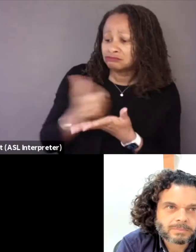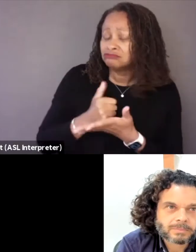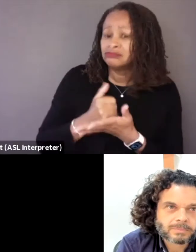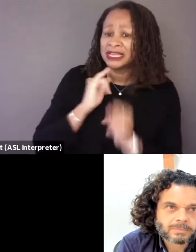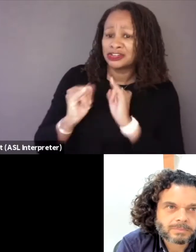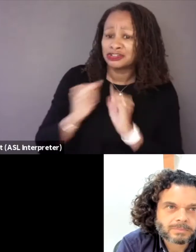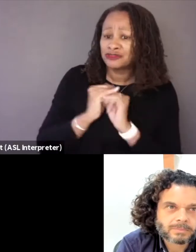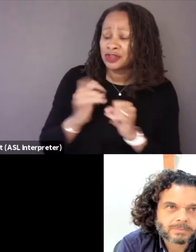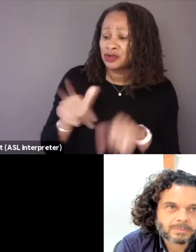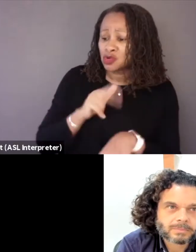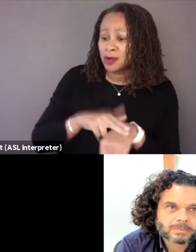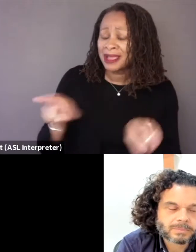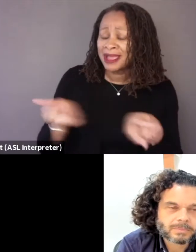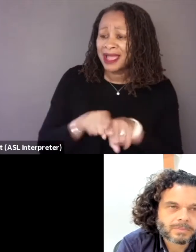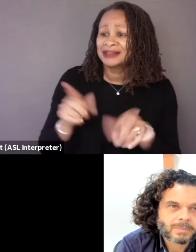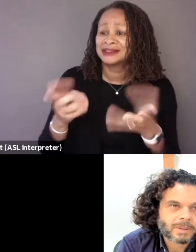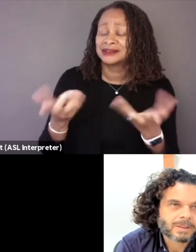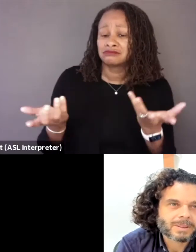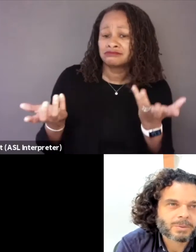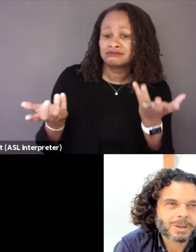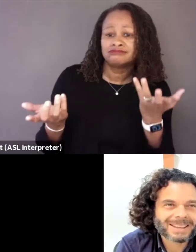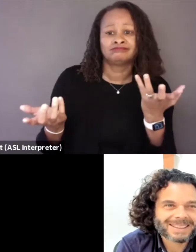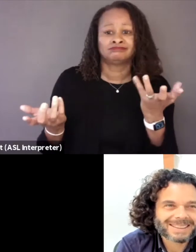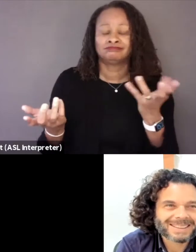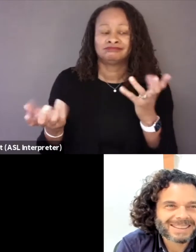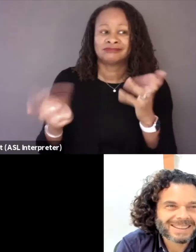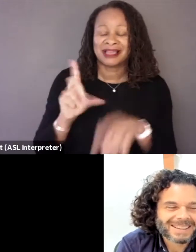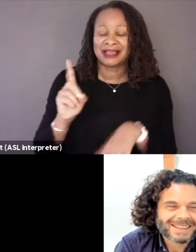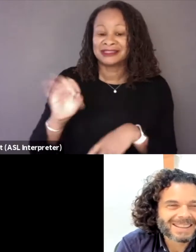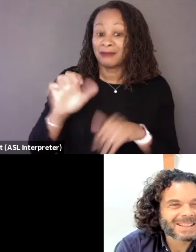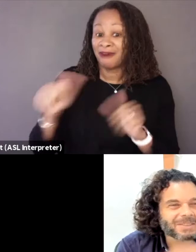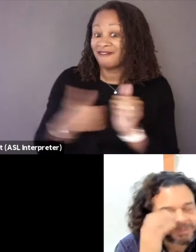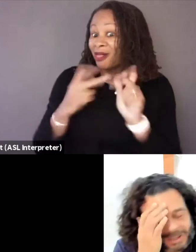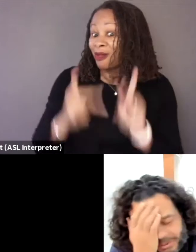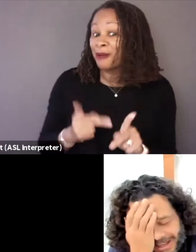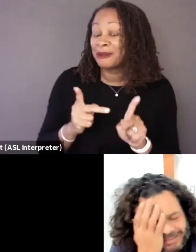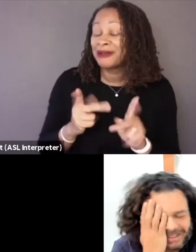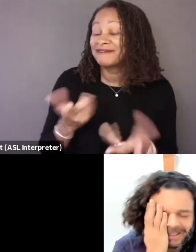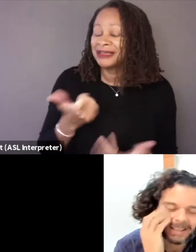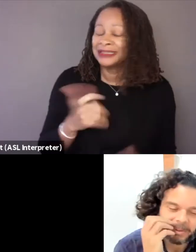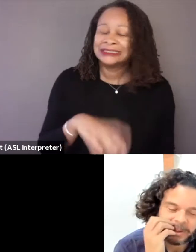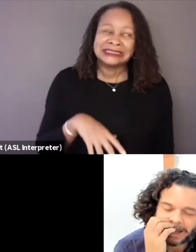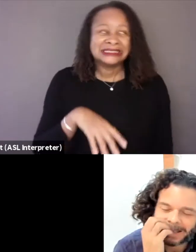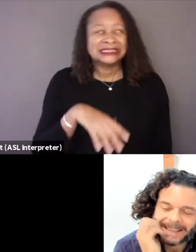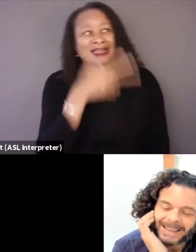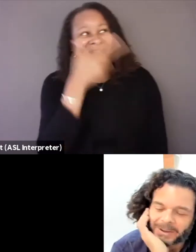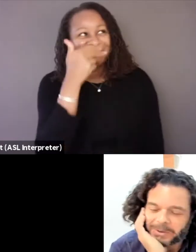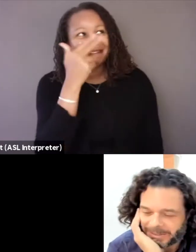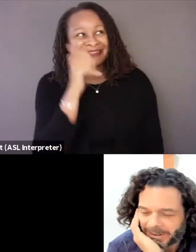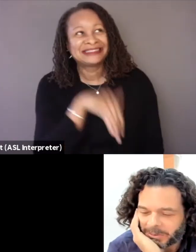as, as documentarians for a follow-up of any sort? It's funny, we haven't, we, it was, it was,